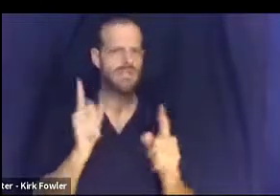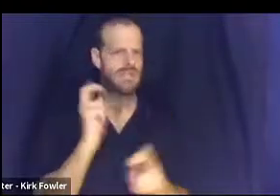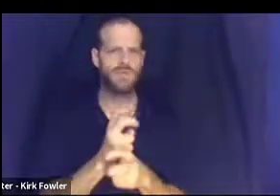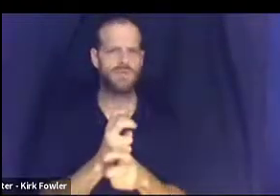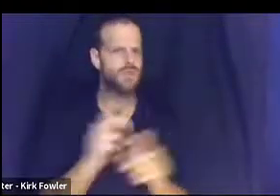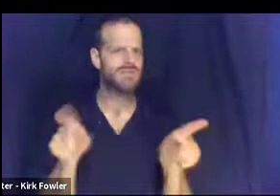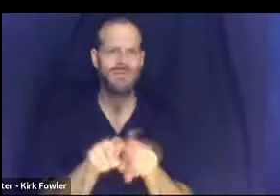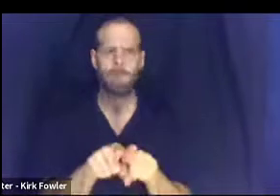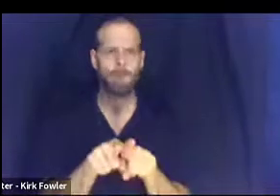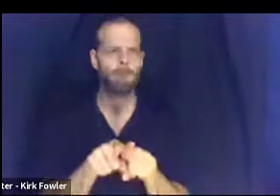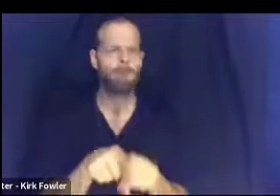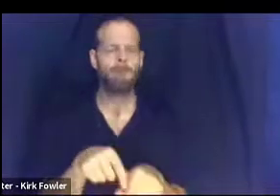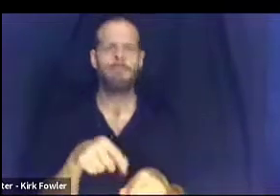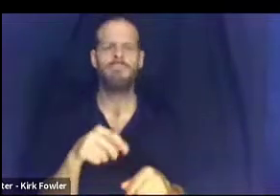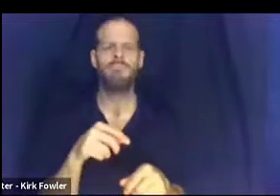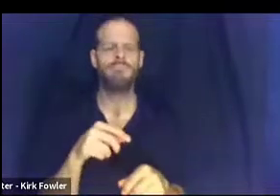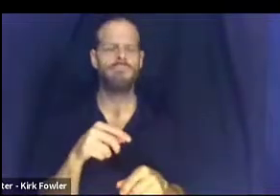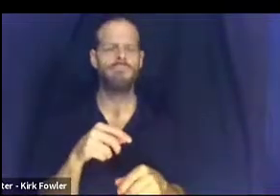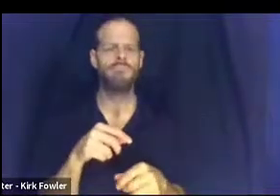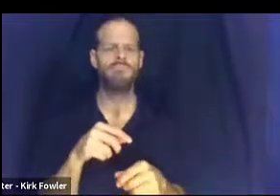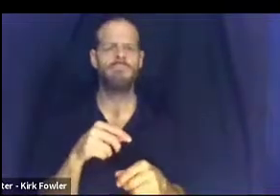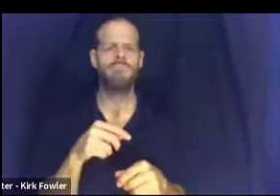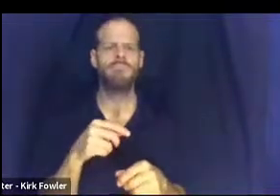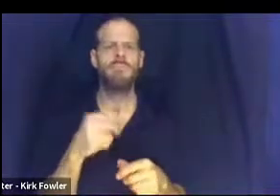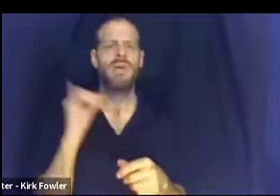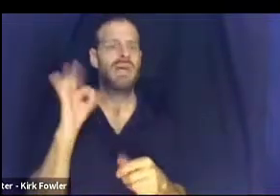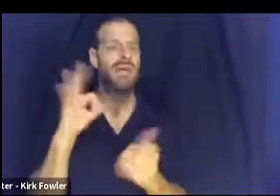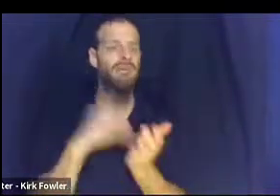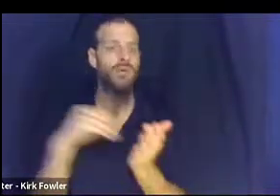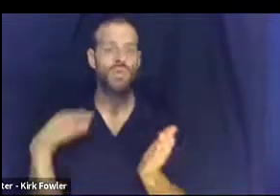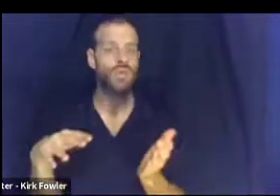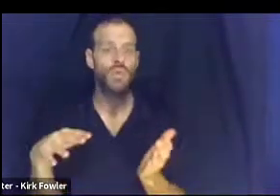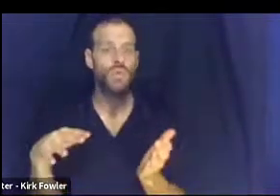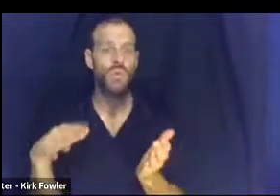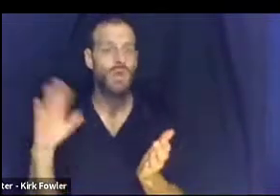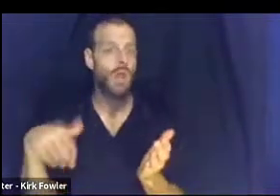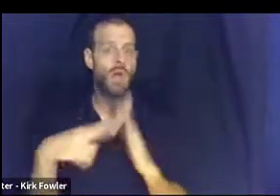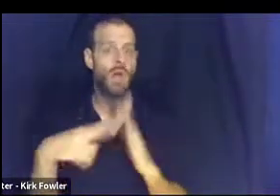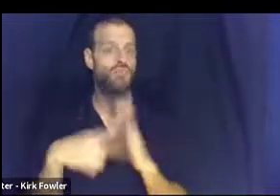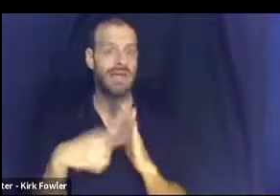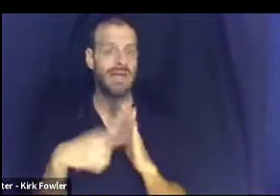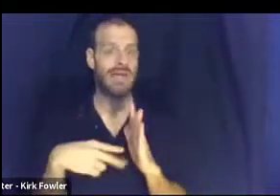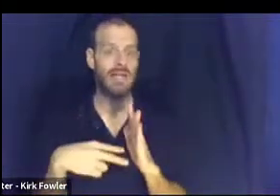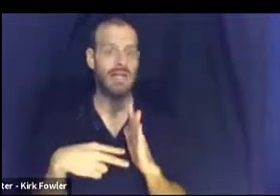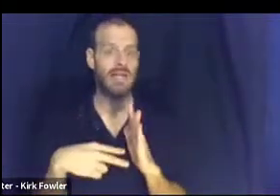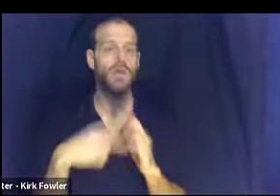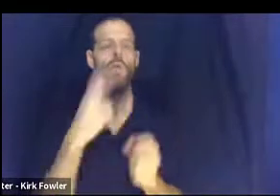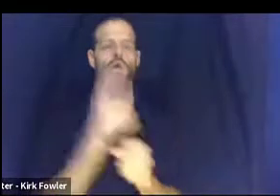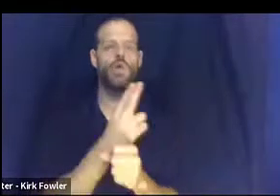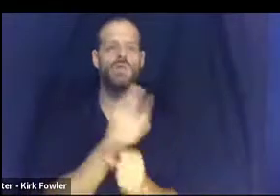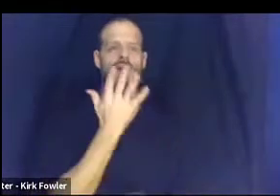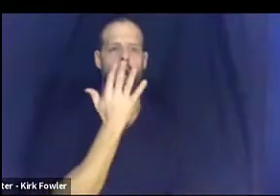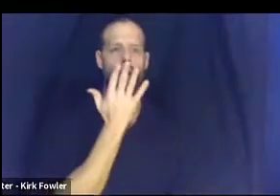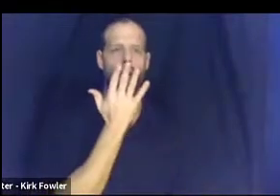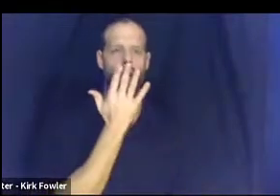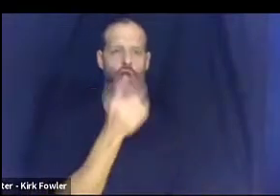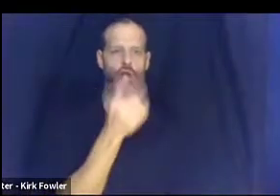even if the student isn't yet a reader, we're using color to anchor their attention in the same way.